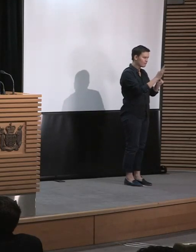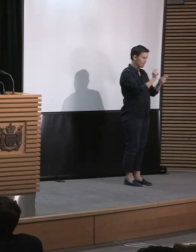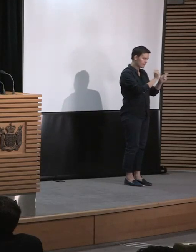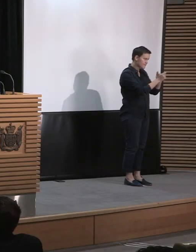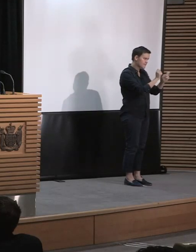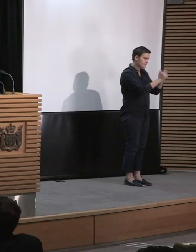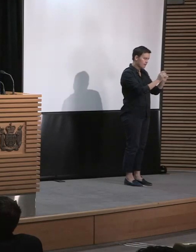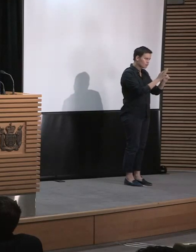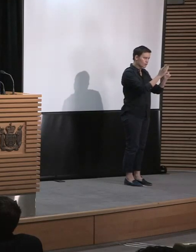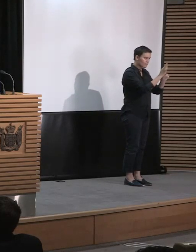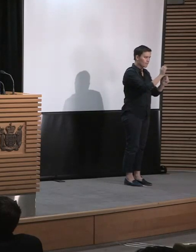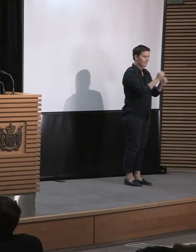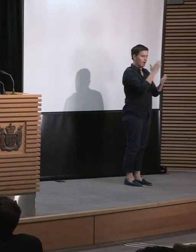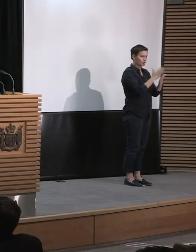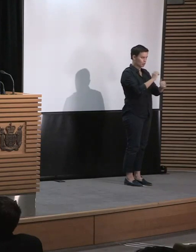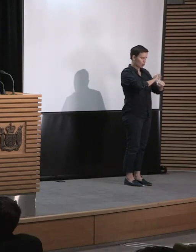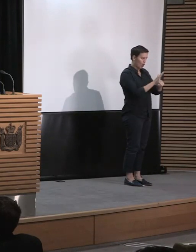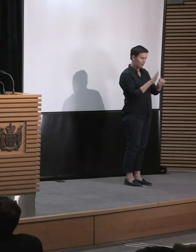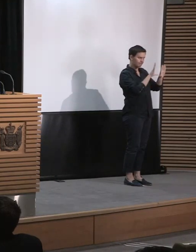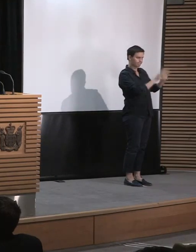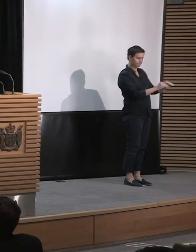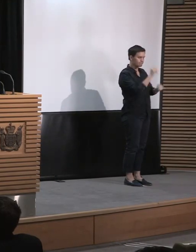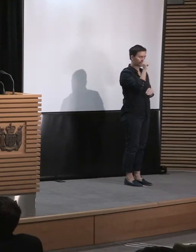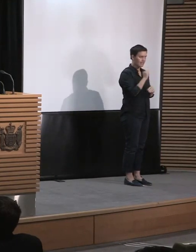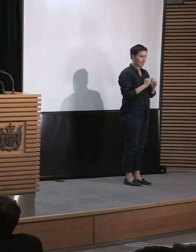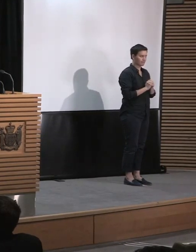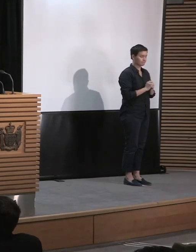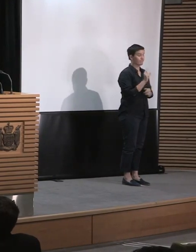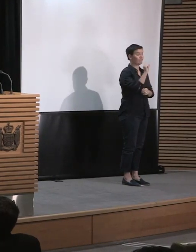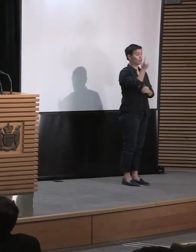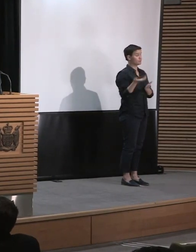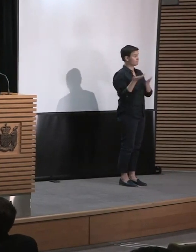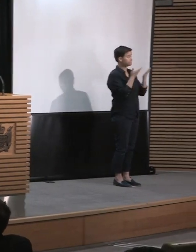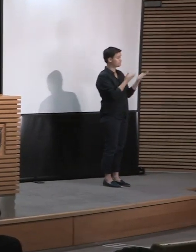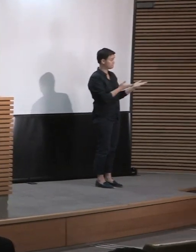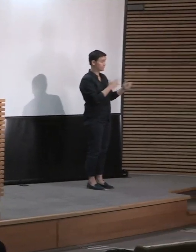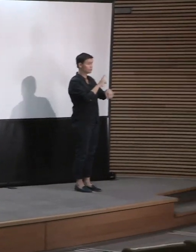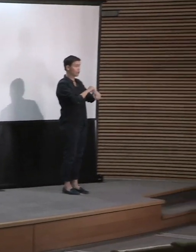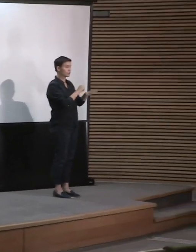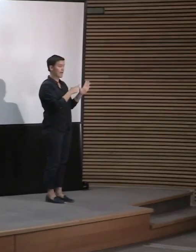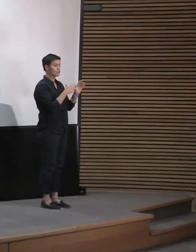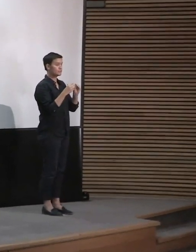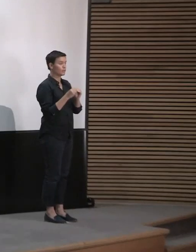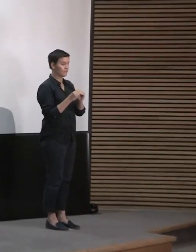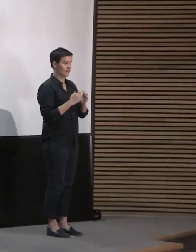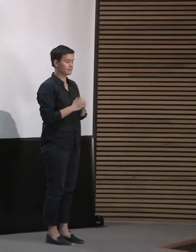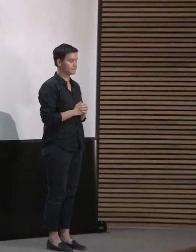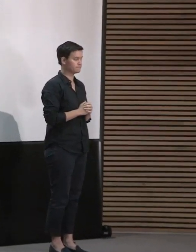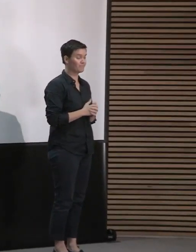done through COVID, to continue to reduce the risk of transmission of the virus.